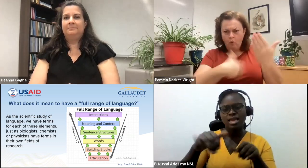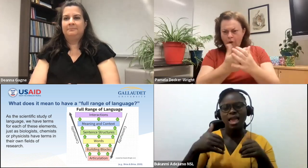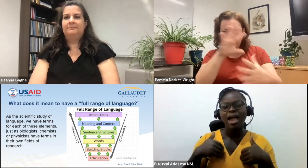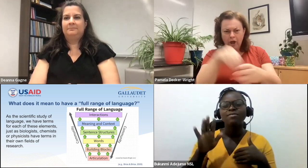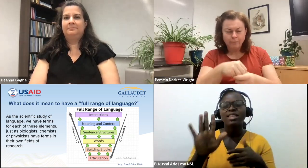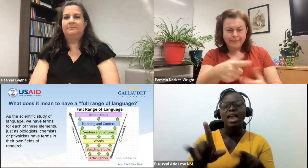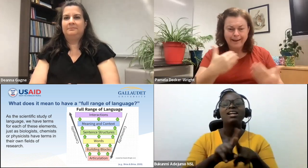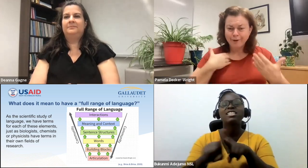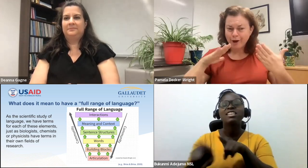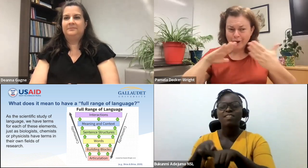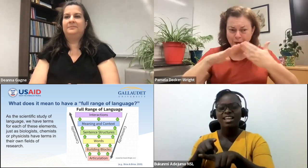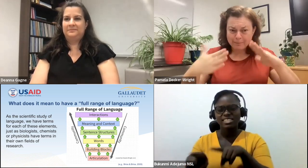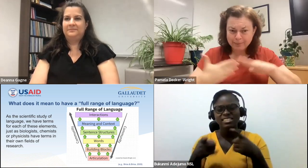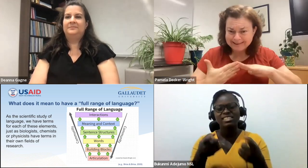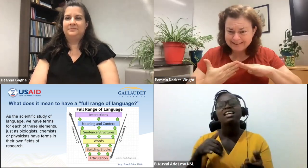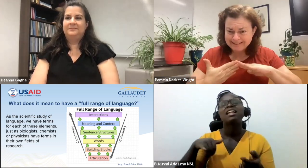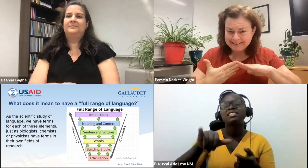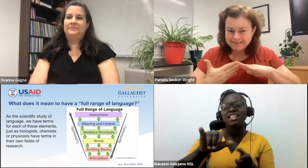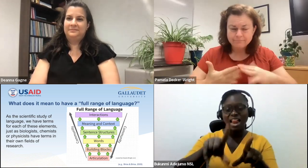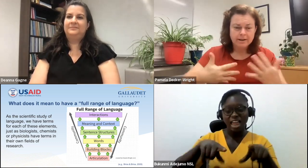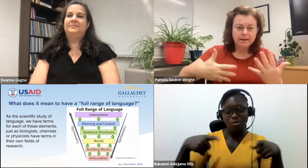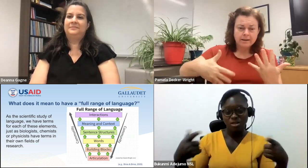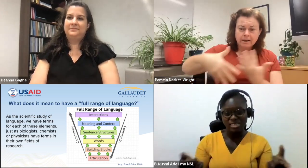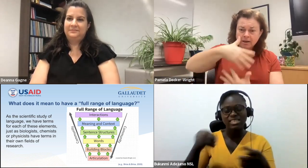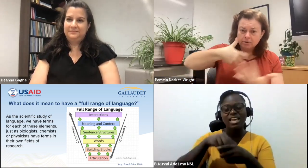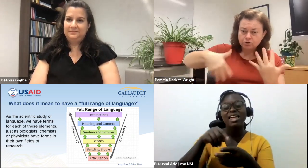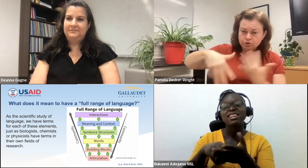include certain features. And here's a list on this slide of features.